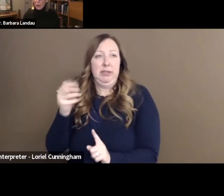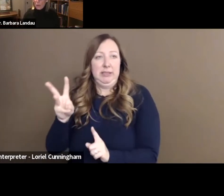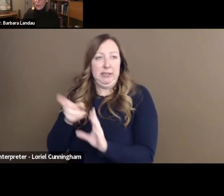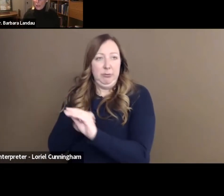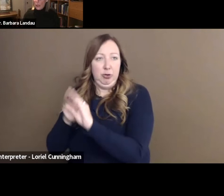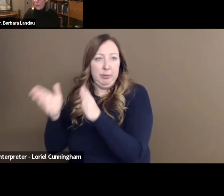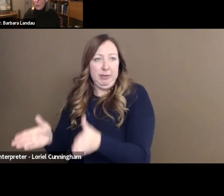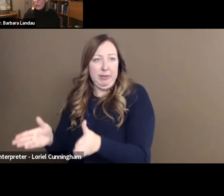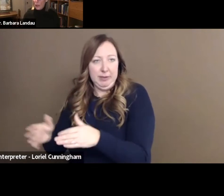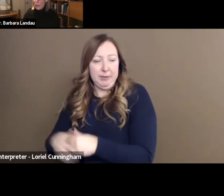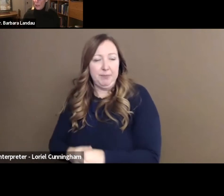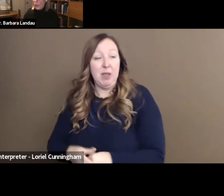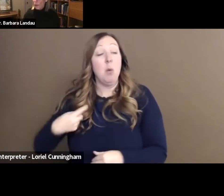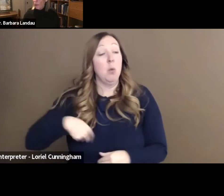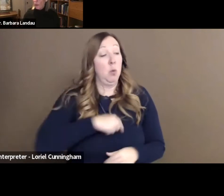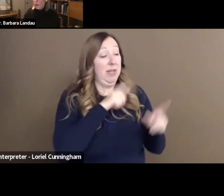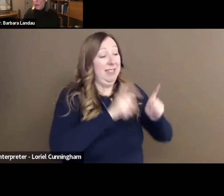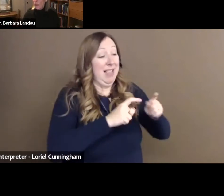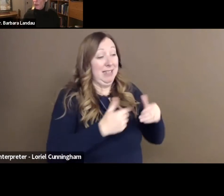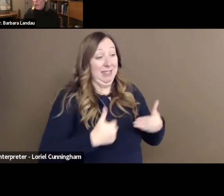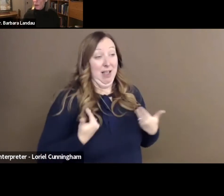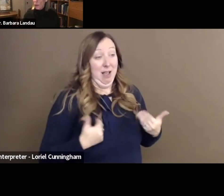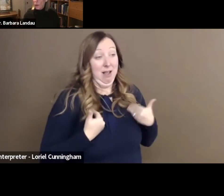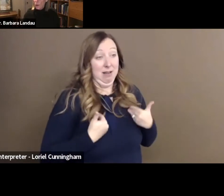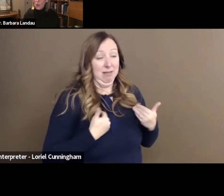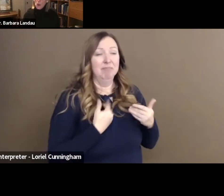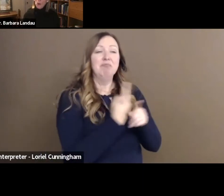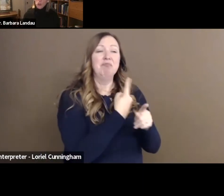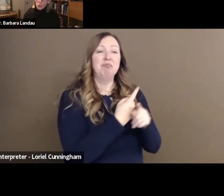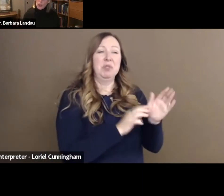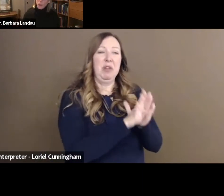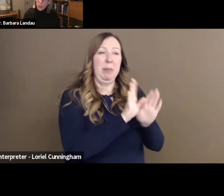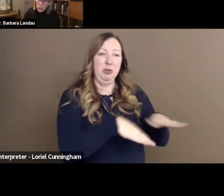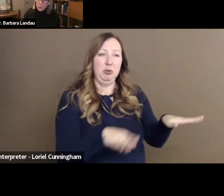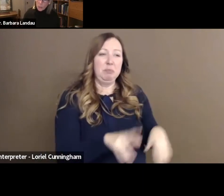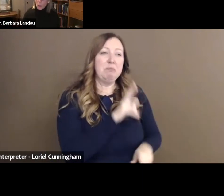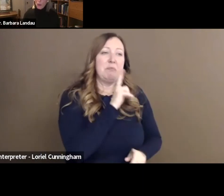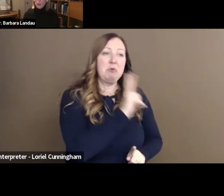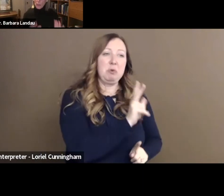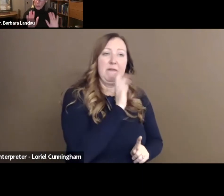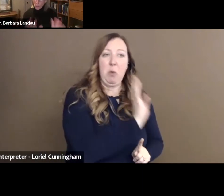very young typically developing children between three and four years old who